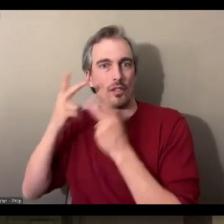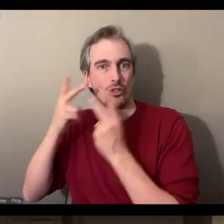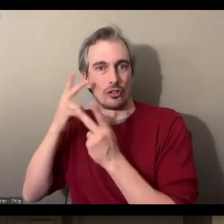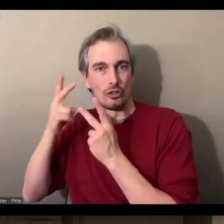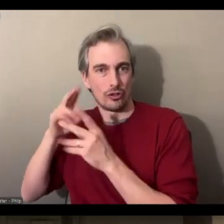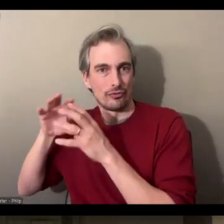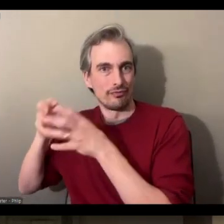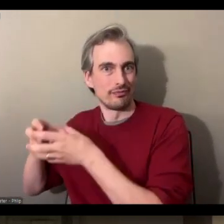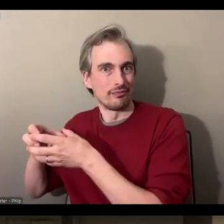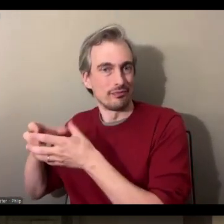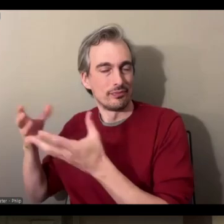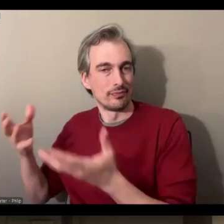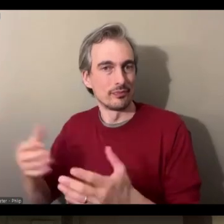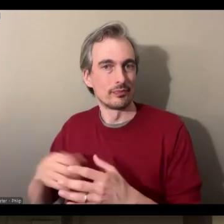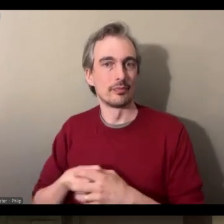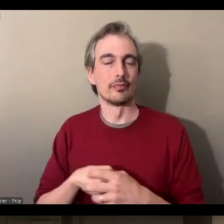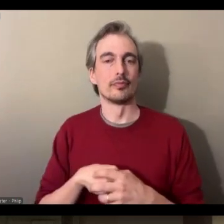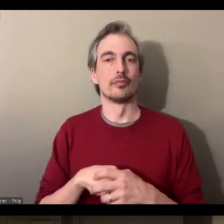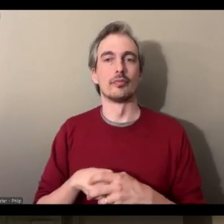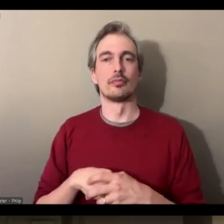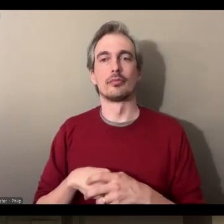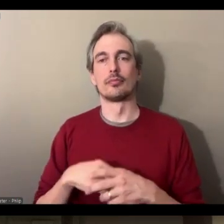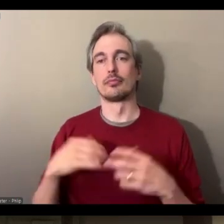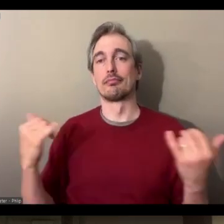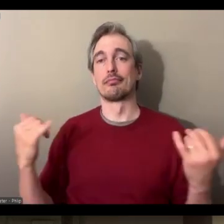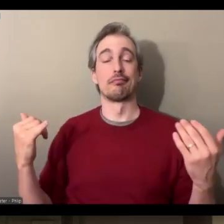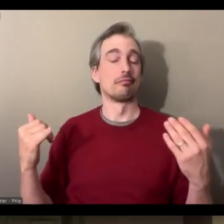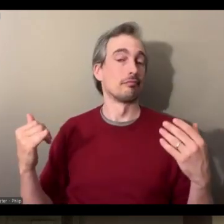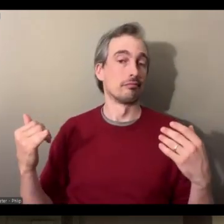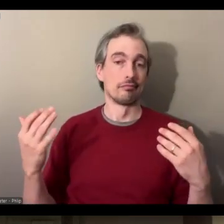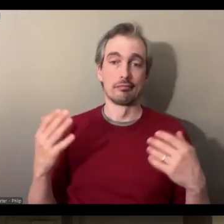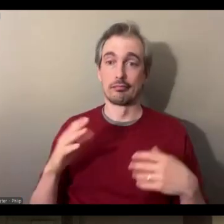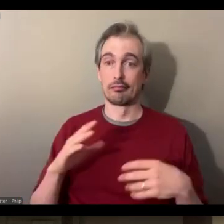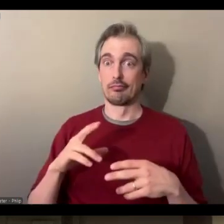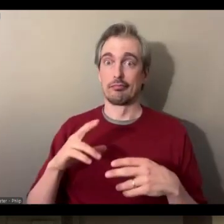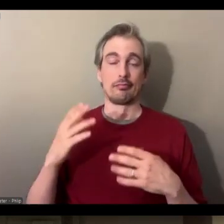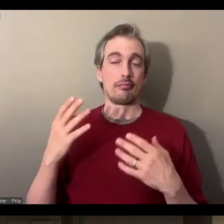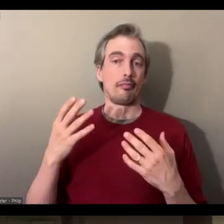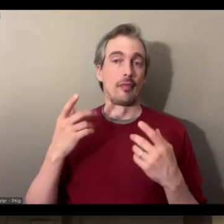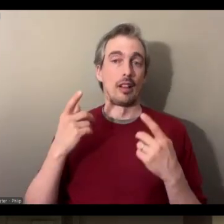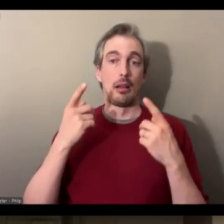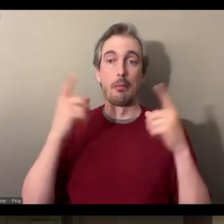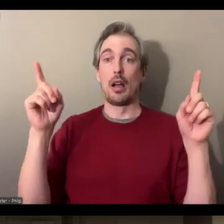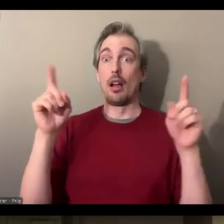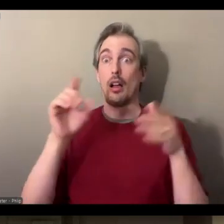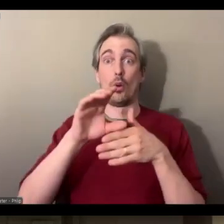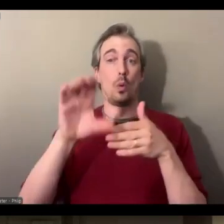conclusion... That we came to when we went through all of this is that: Audiences who feel less